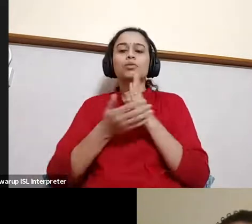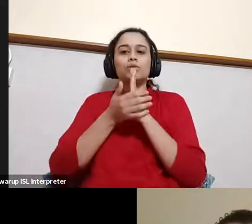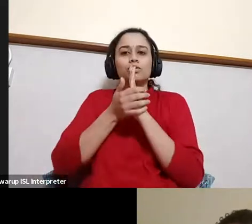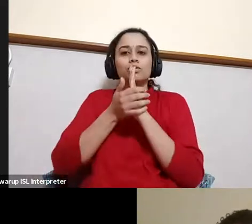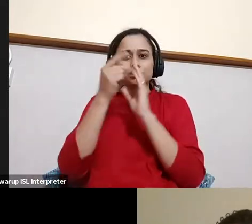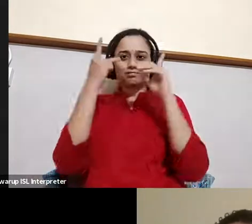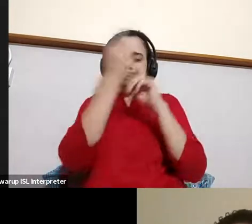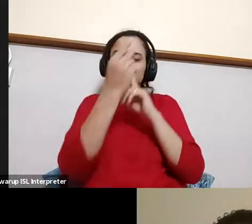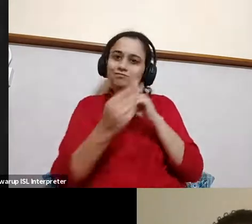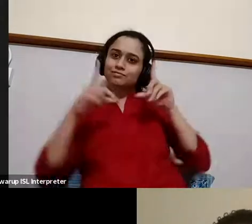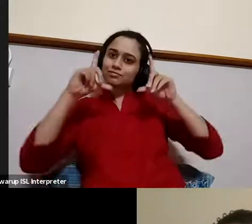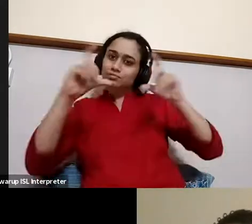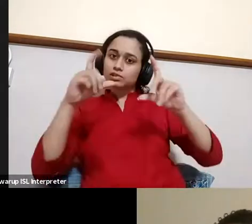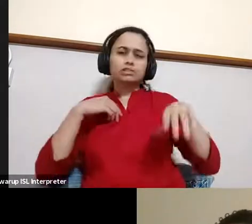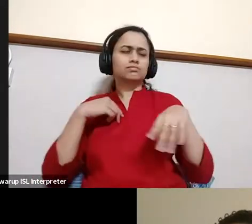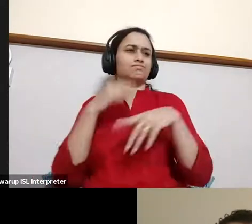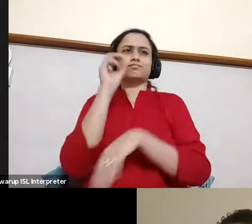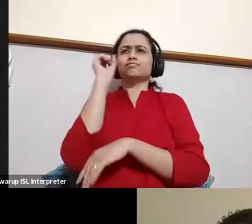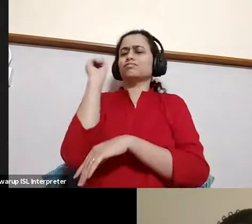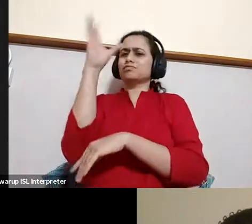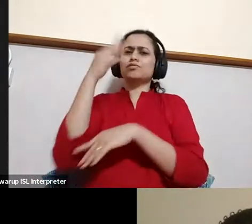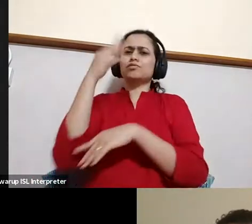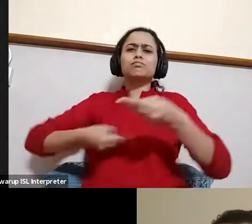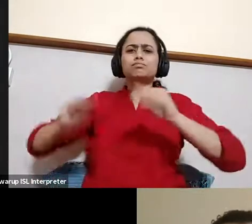make sense commercially these were things that he was doing for himself at a time when